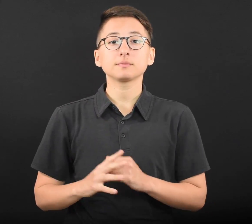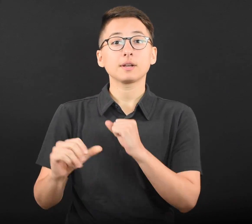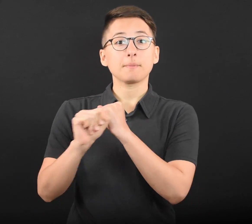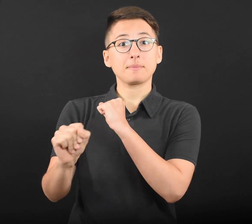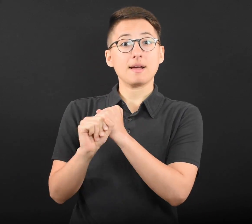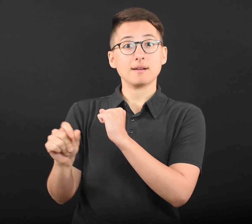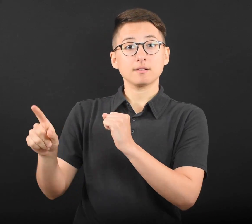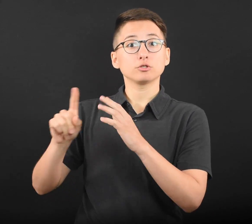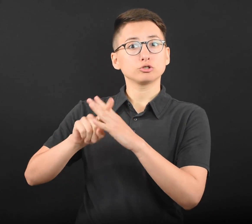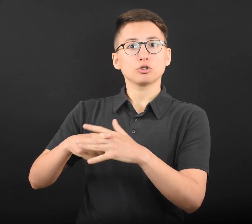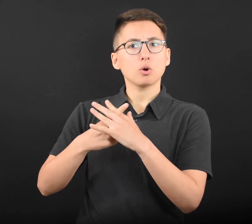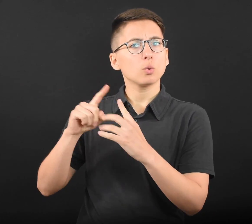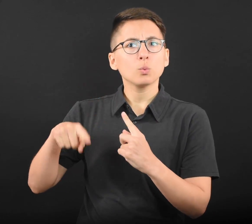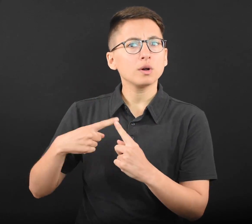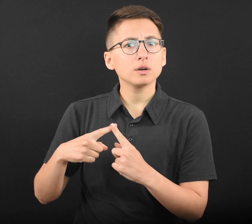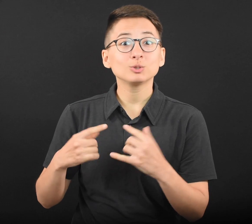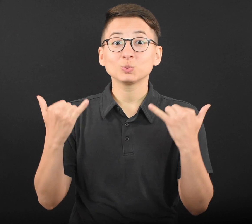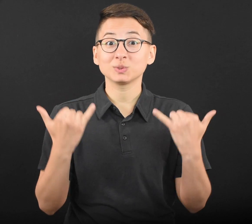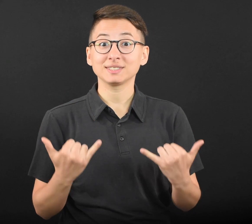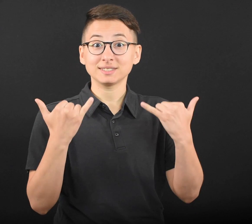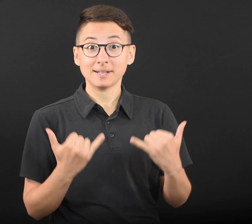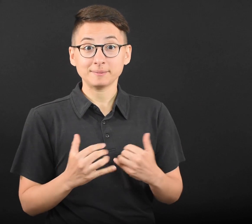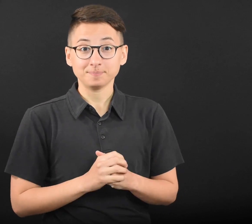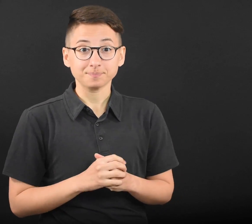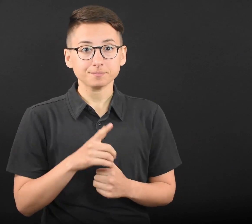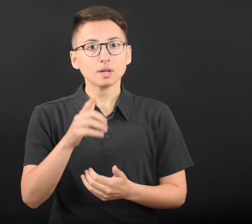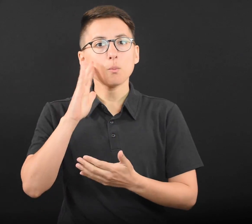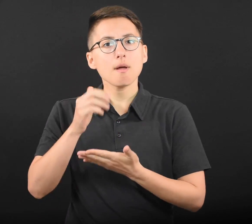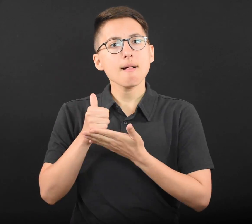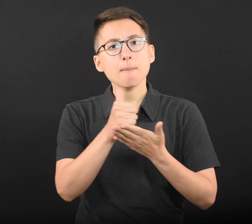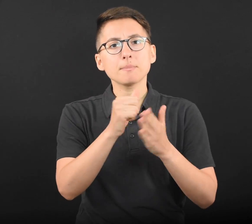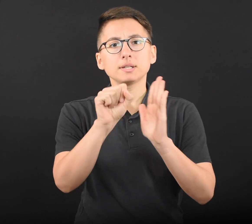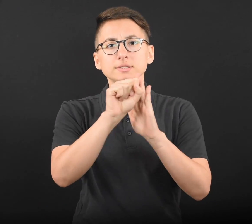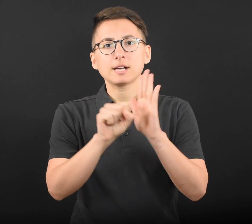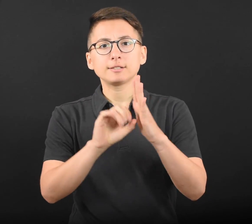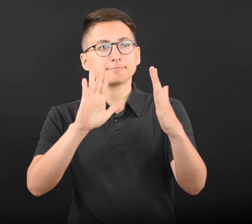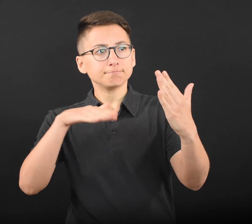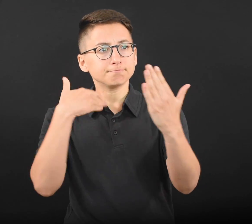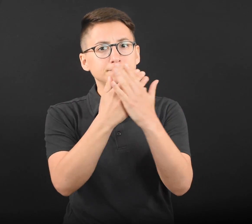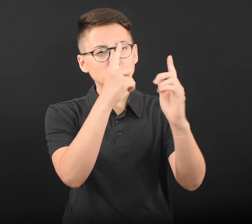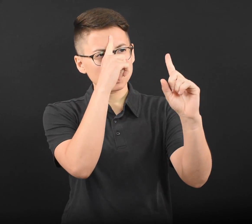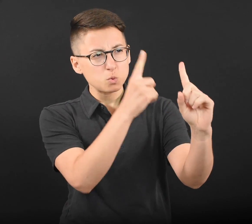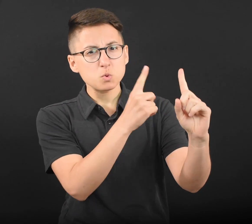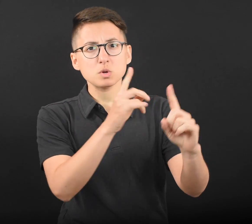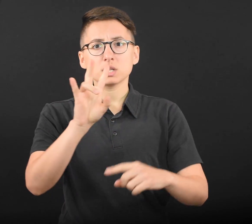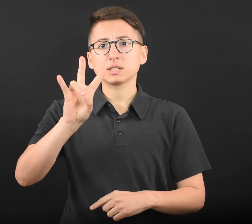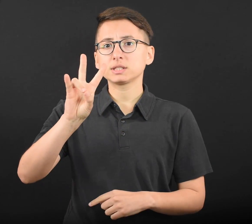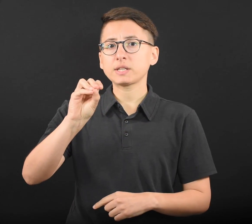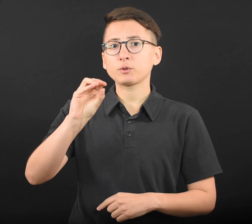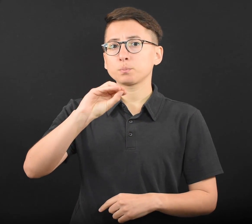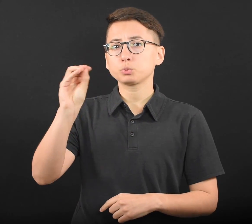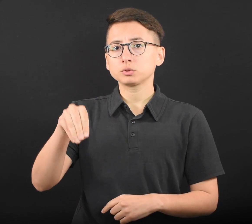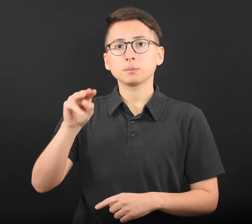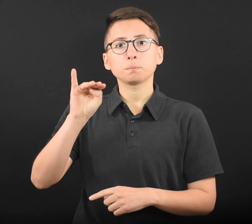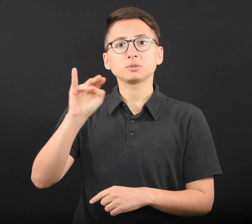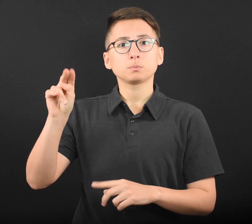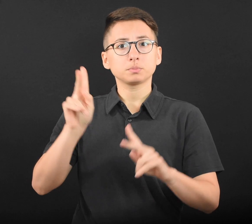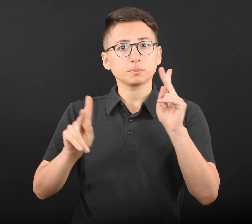Campaign begins today to help state reach goal of 70 percent of Minnesotans vaccinated by July;